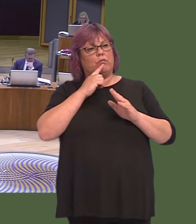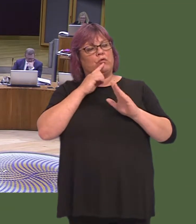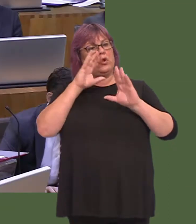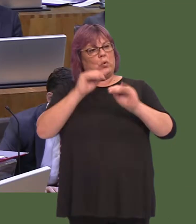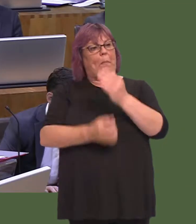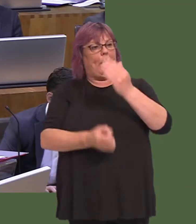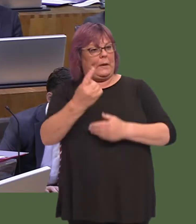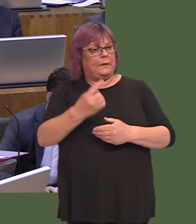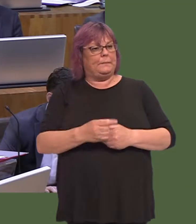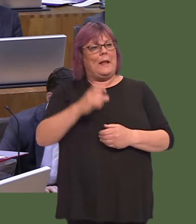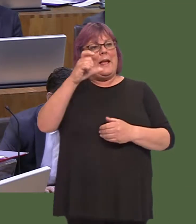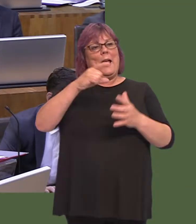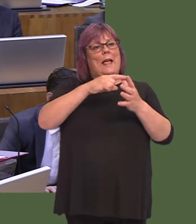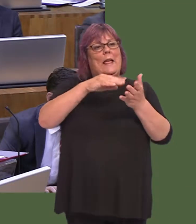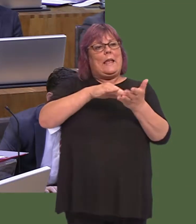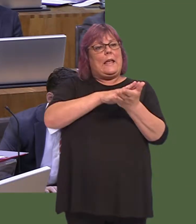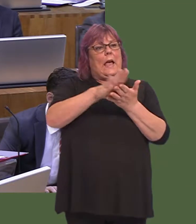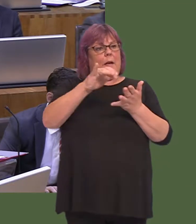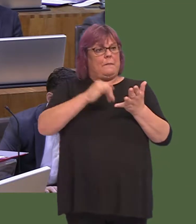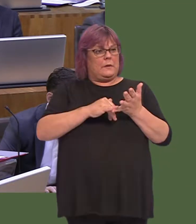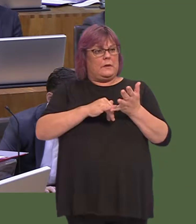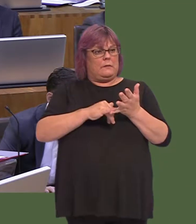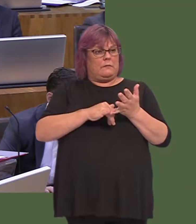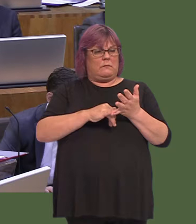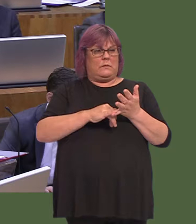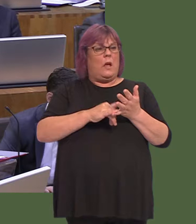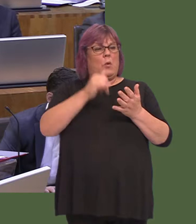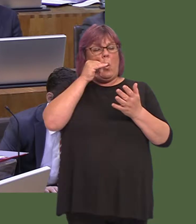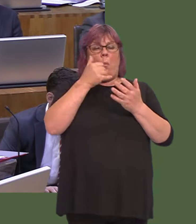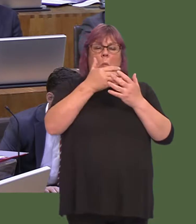With CAMHS, she is right to say that there was a significant increase in demand for CAMHS